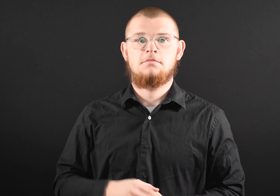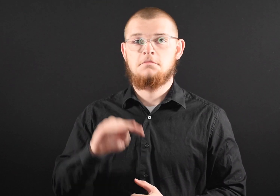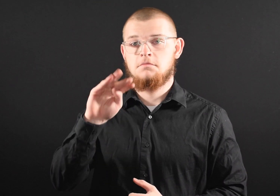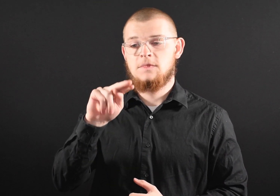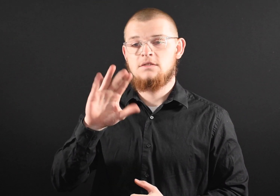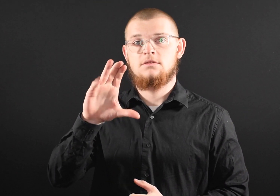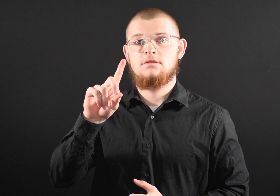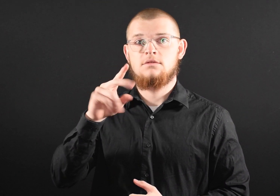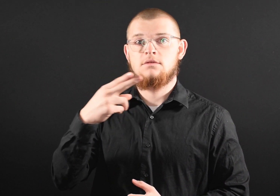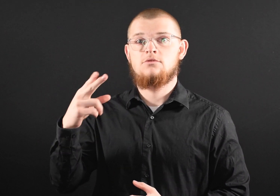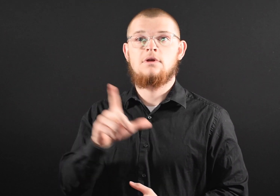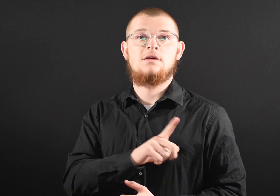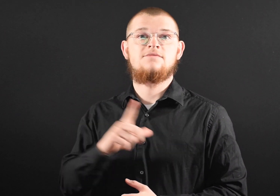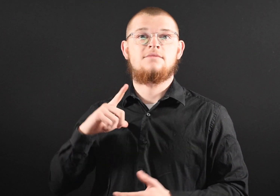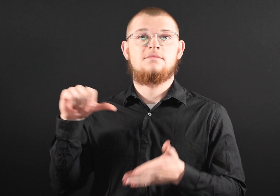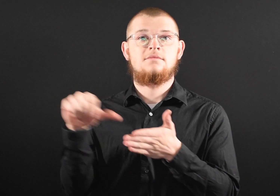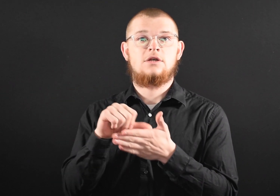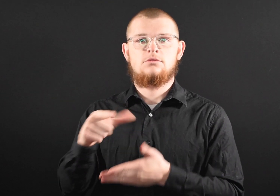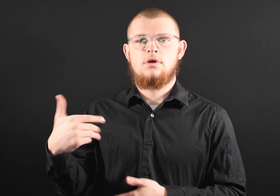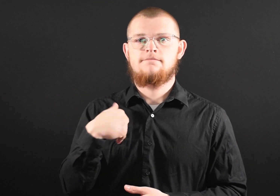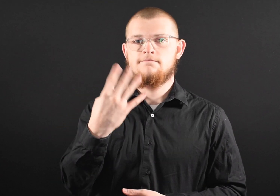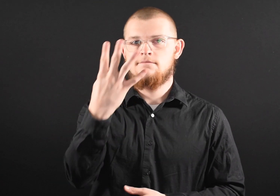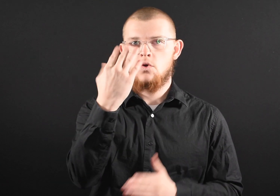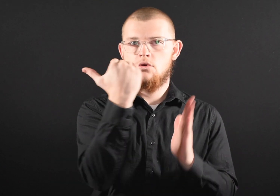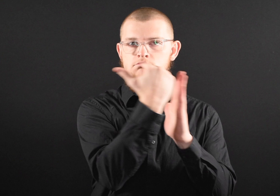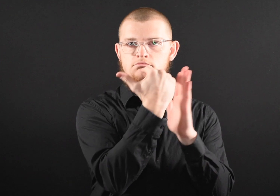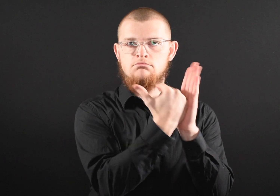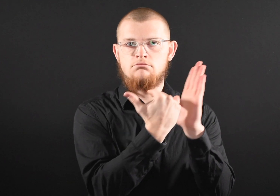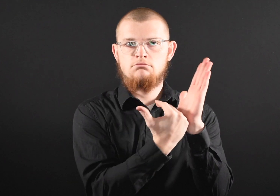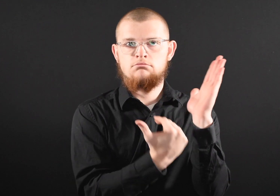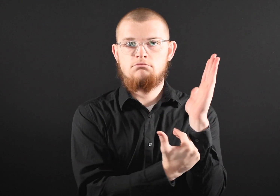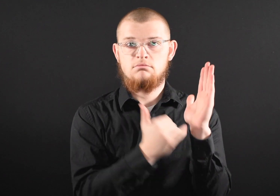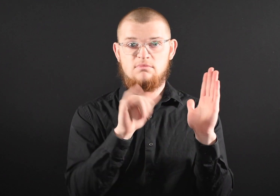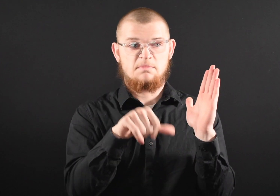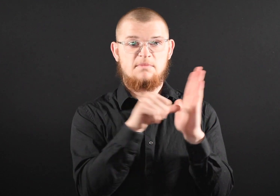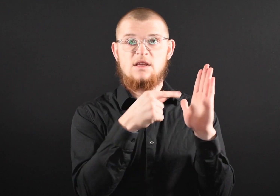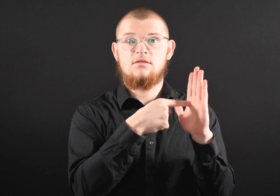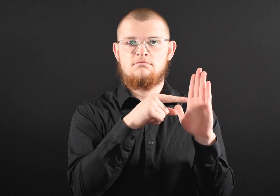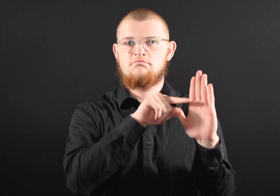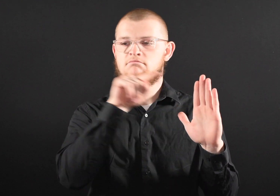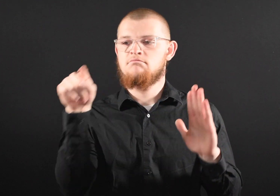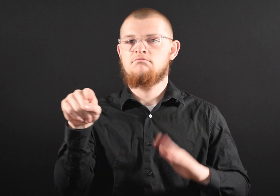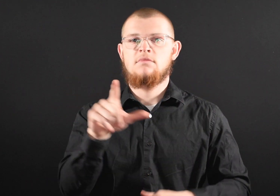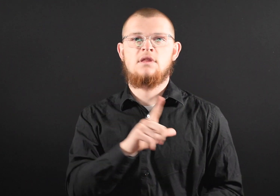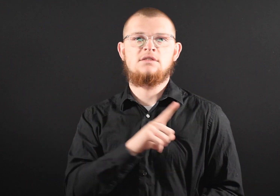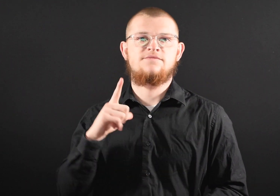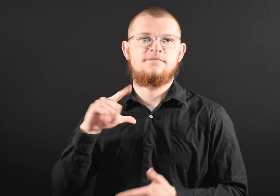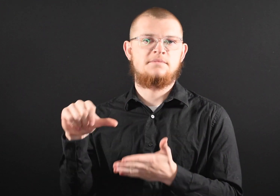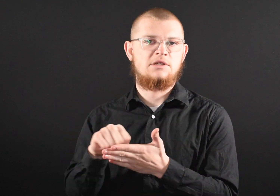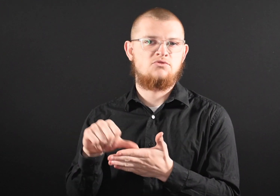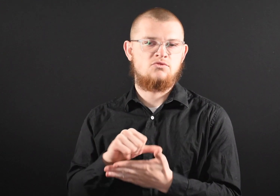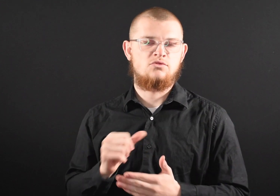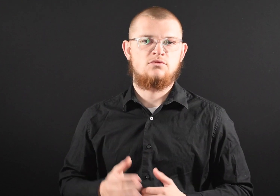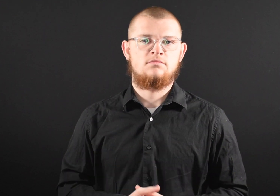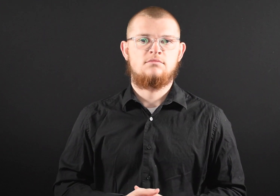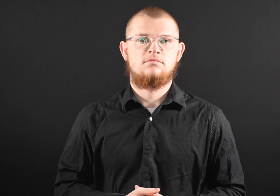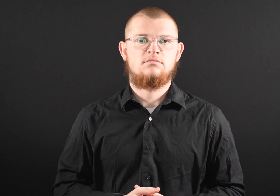MNCDHH’s legislative page has four sections. This is where you can find our legislative page: